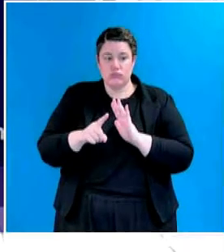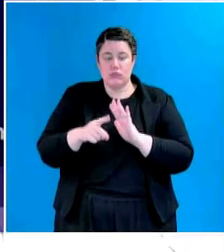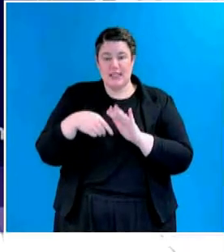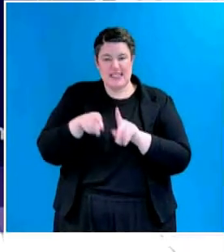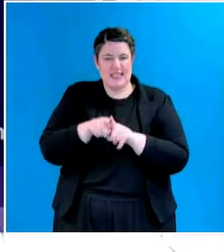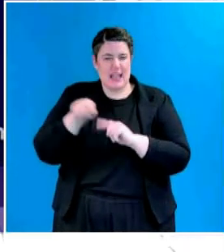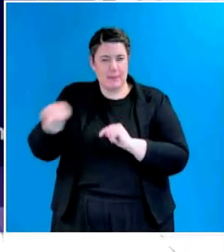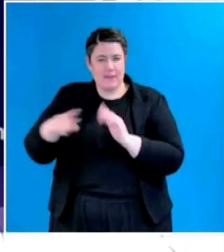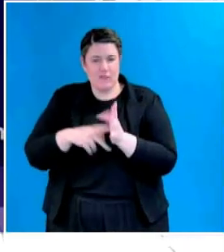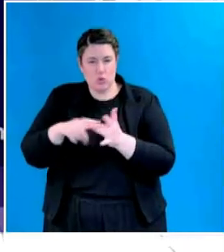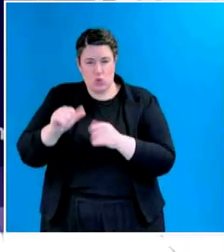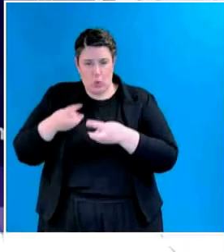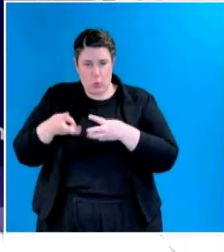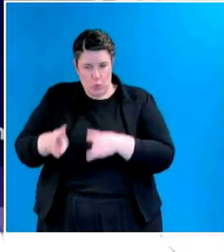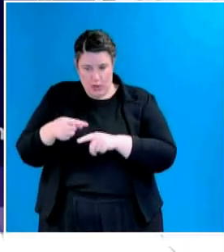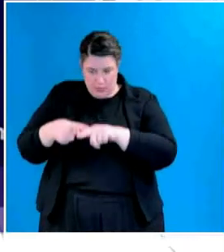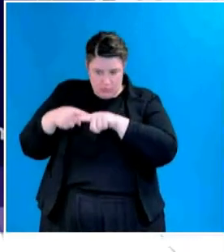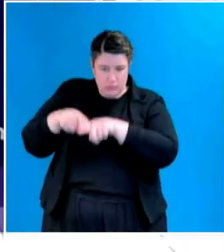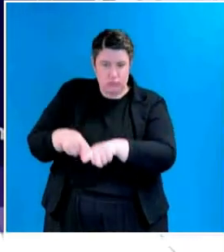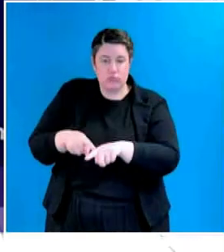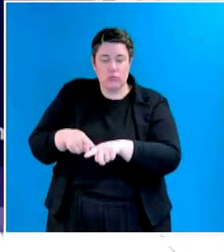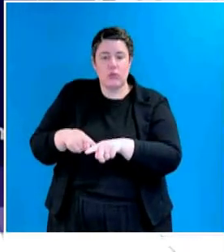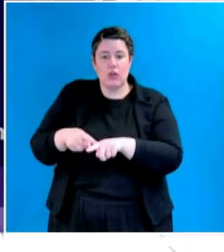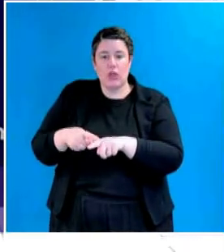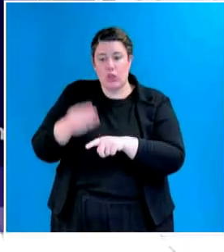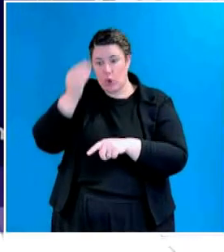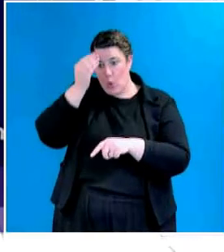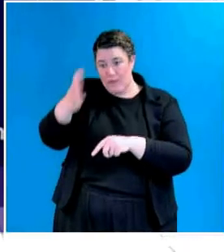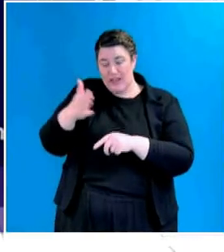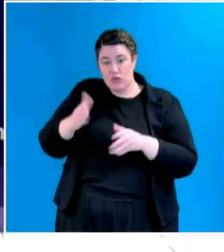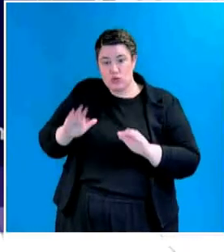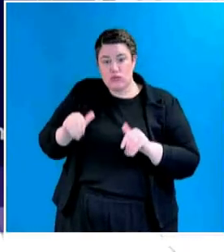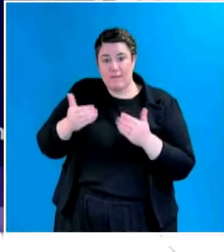Victoria, and for the notification provision to be broadened.